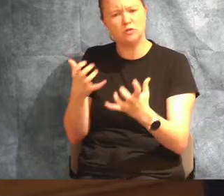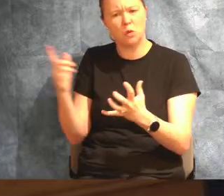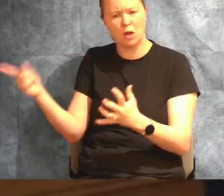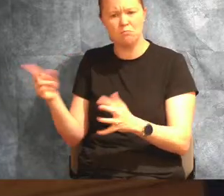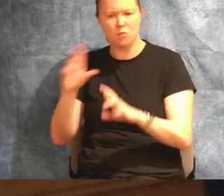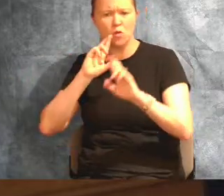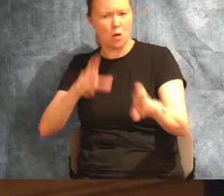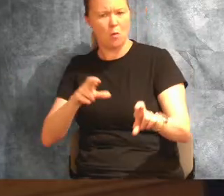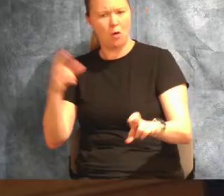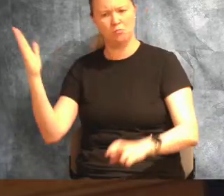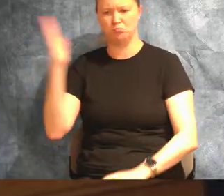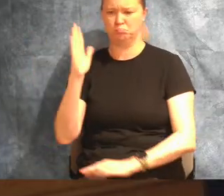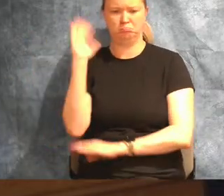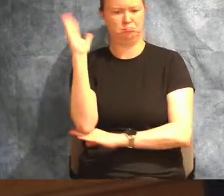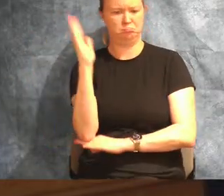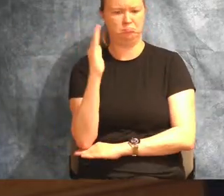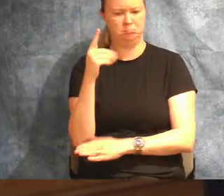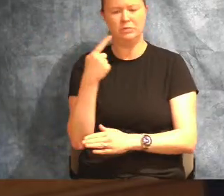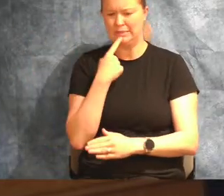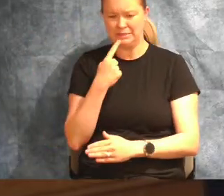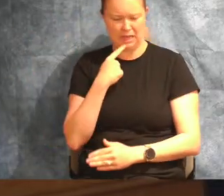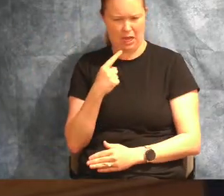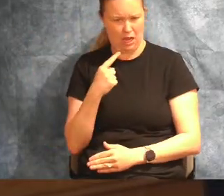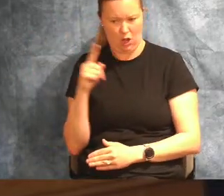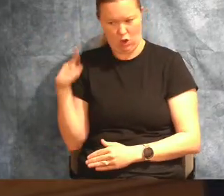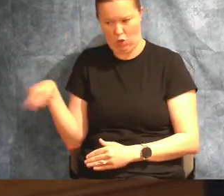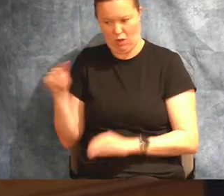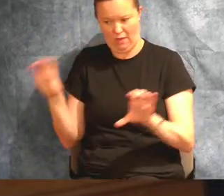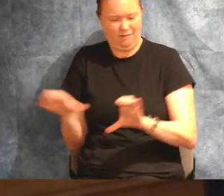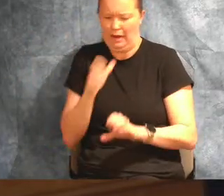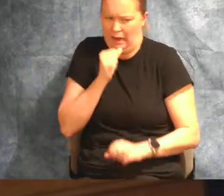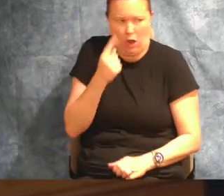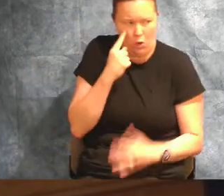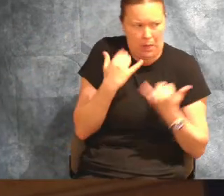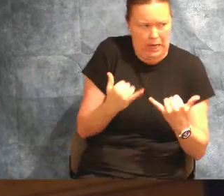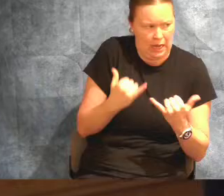say what they've done. I'm good with that. I don't think we need them right now unless you guys feel